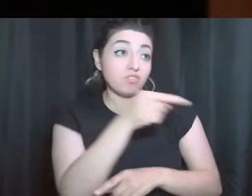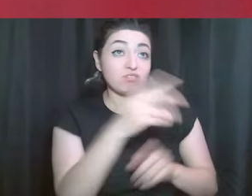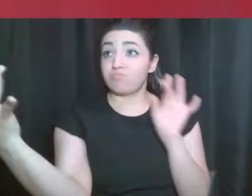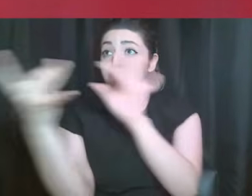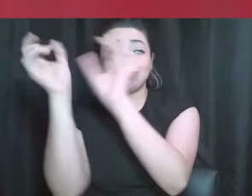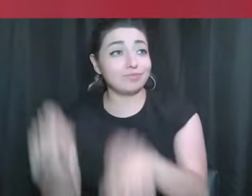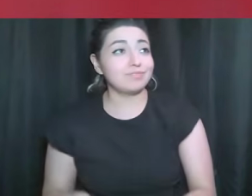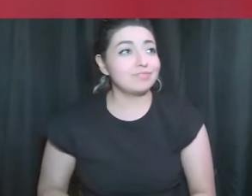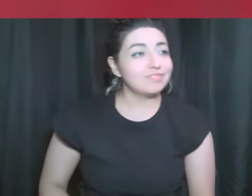C'mon.